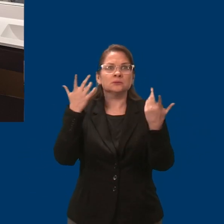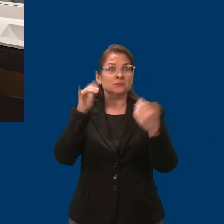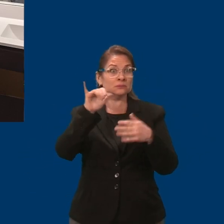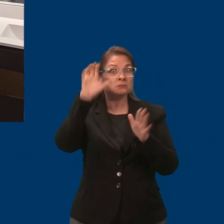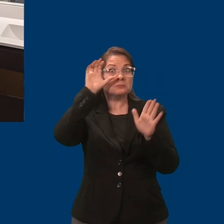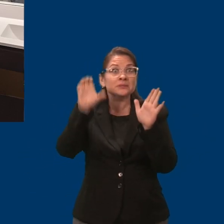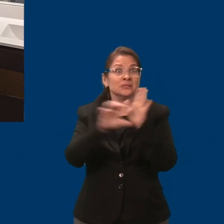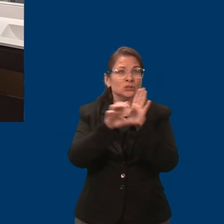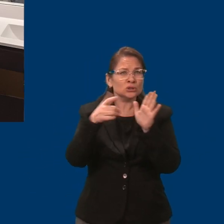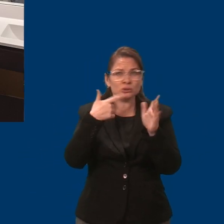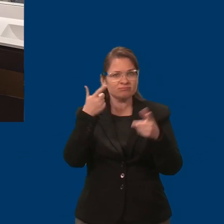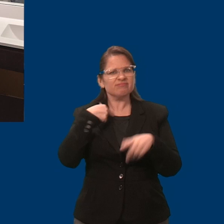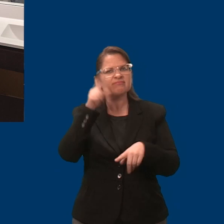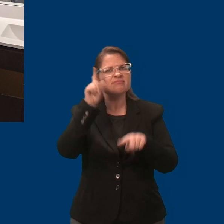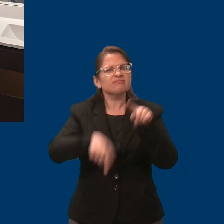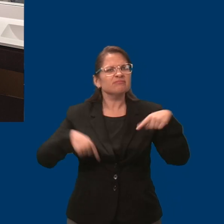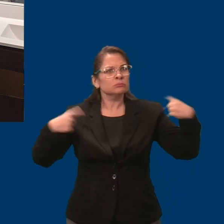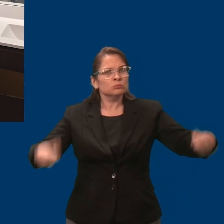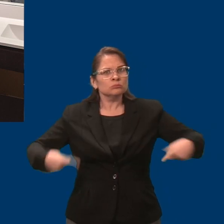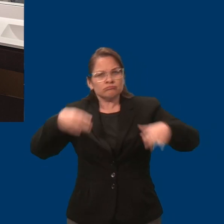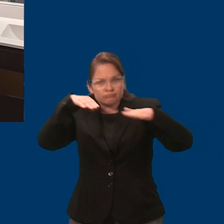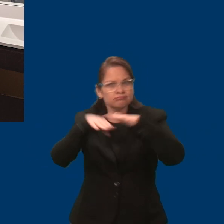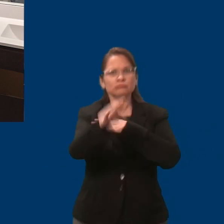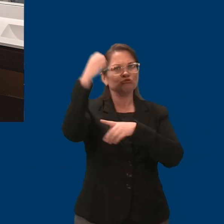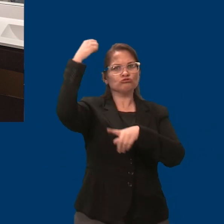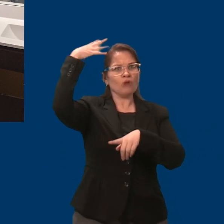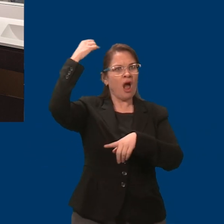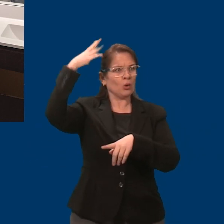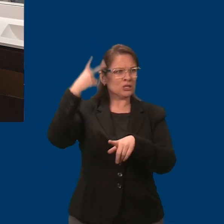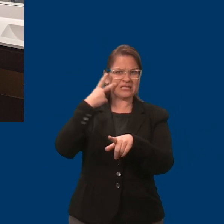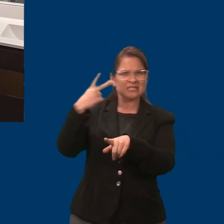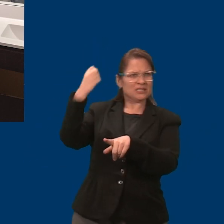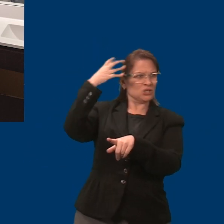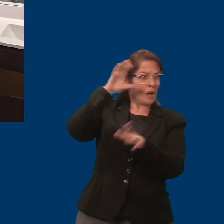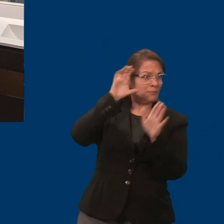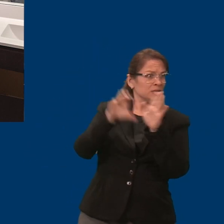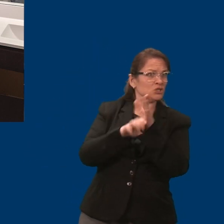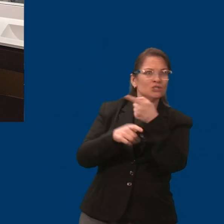in my power wheelchair, and it had a bathtub instead of a roll-in shower, as needed by most